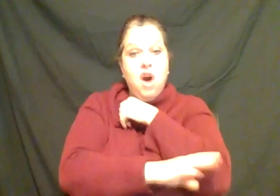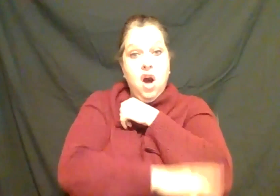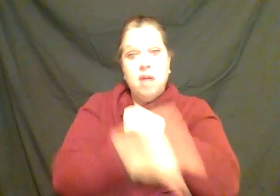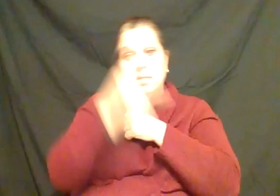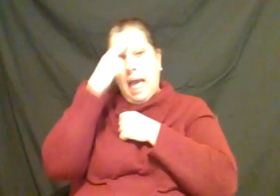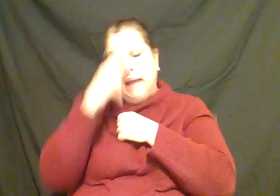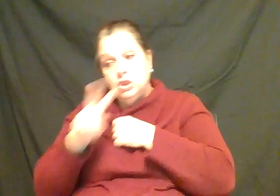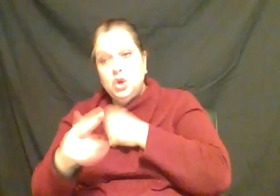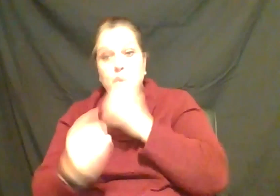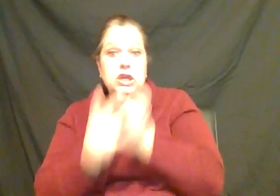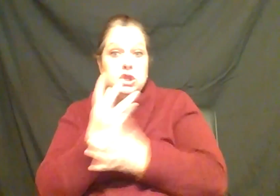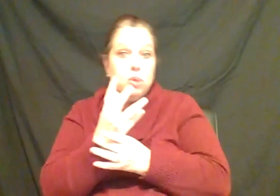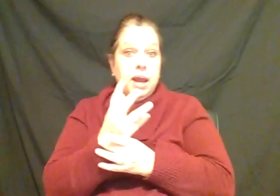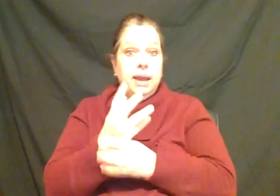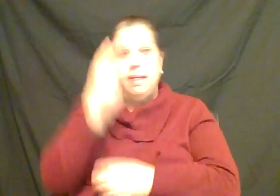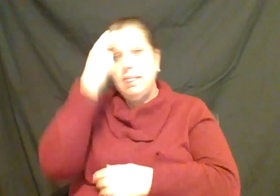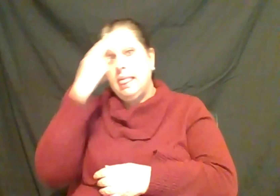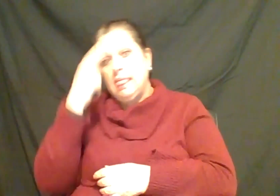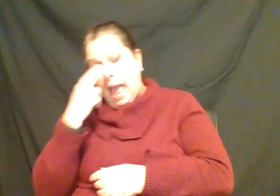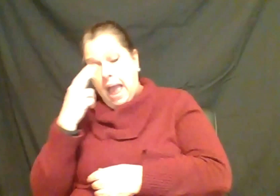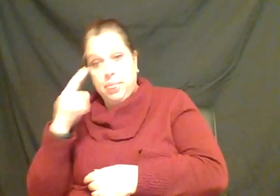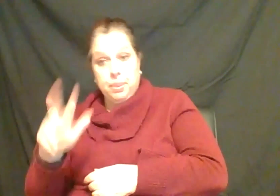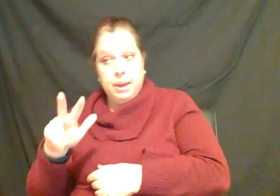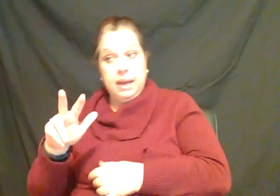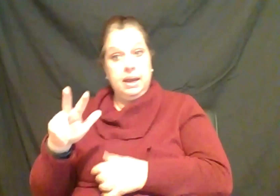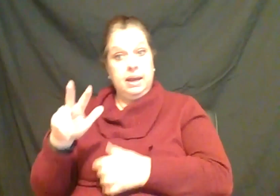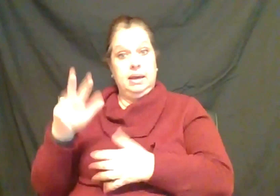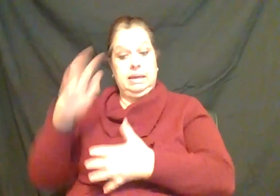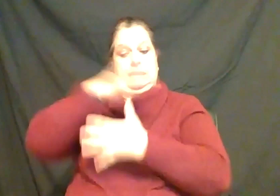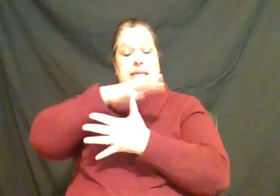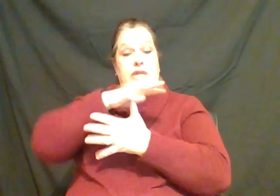and then take latin three their senior year and still meet that graduation requirement